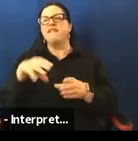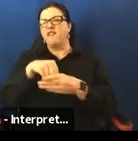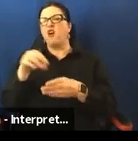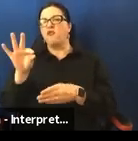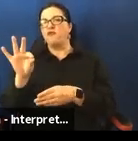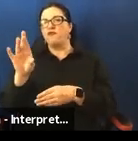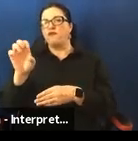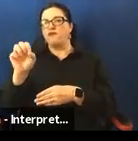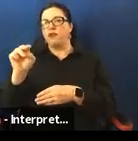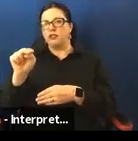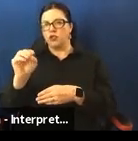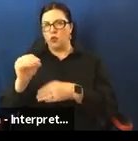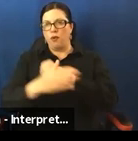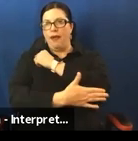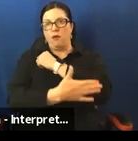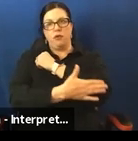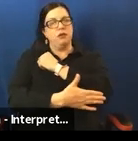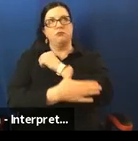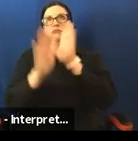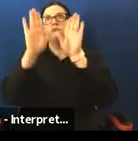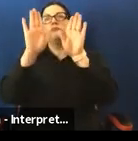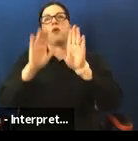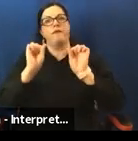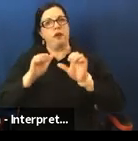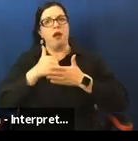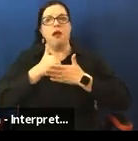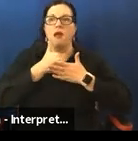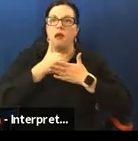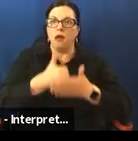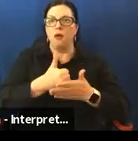Jason Williams: Great, great way to help out some kids. So this is what I do.